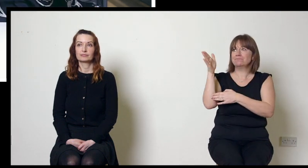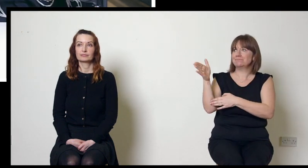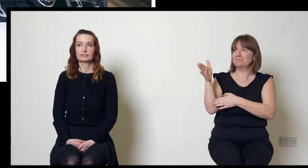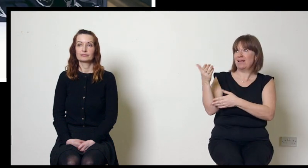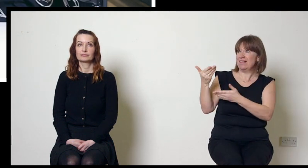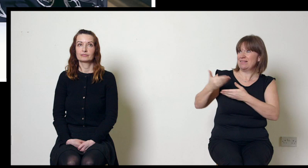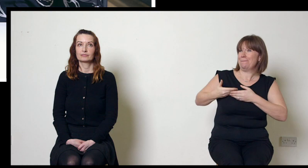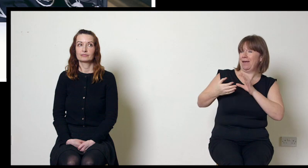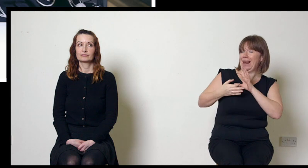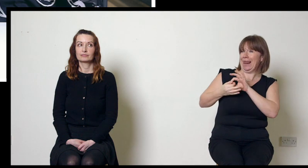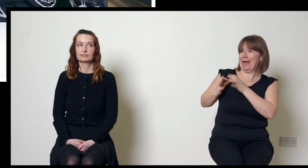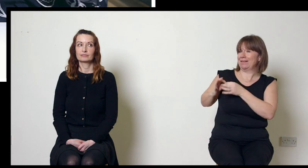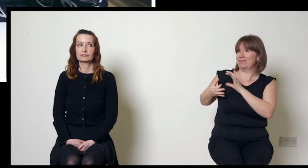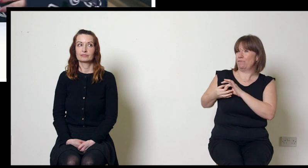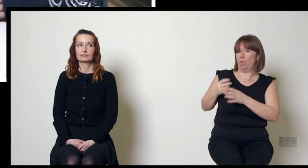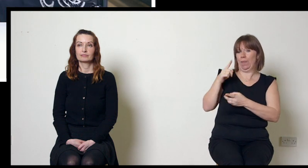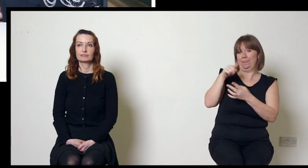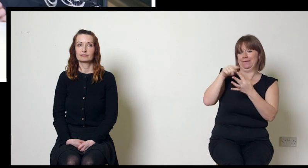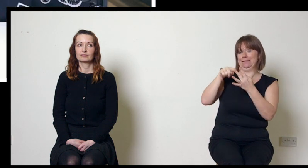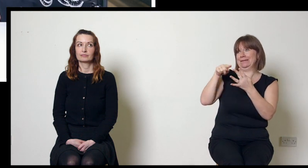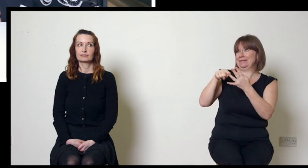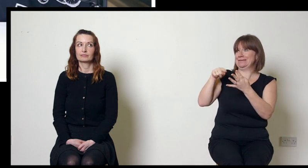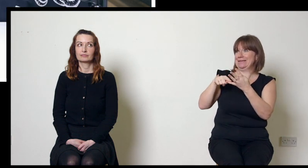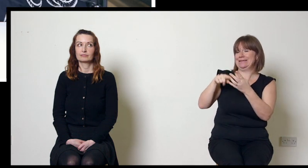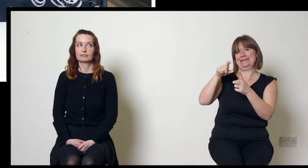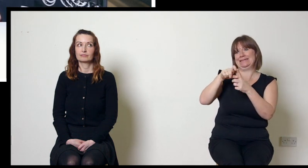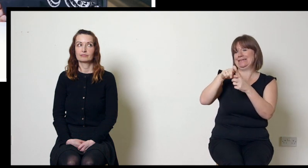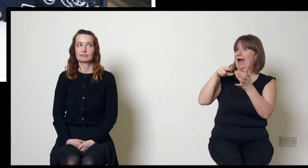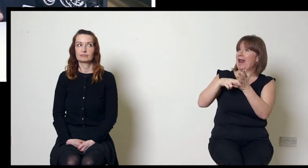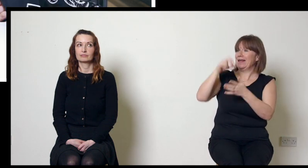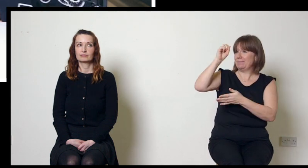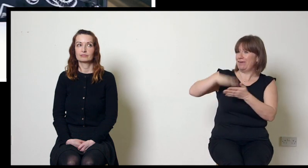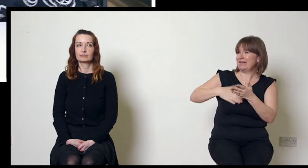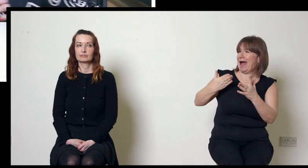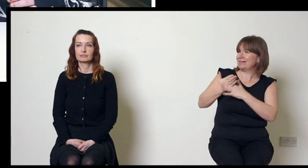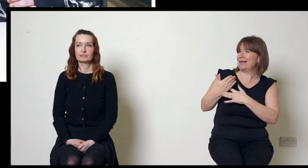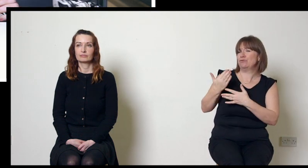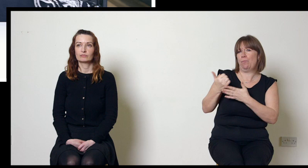links for various different types of DDN experiences and where they can access it or just generally?